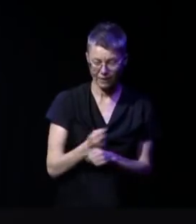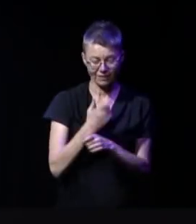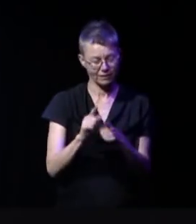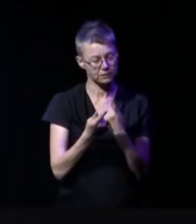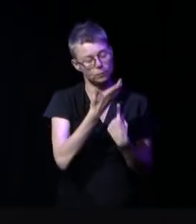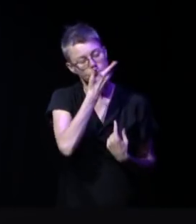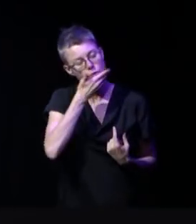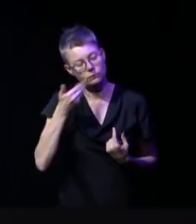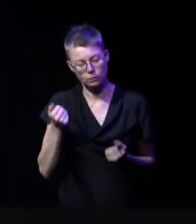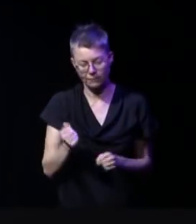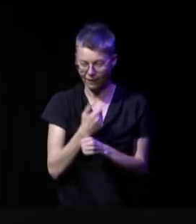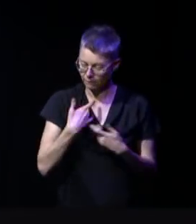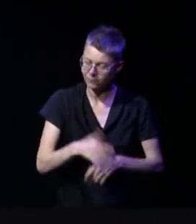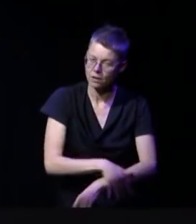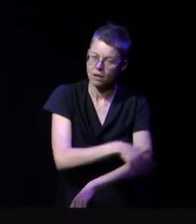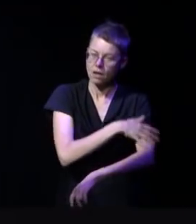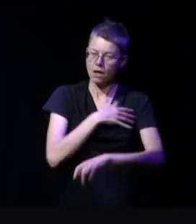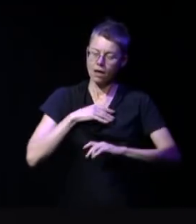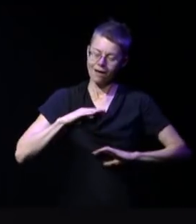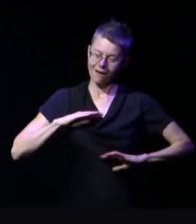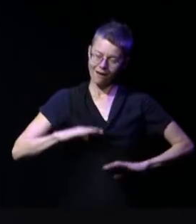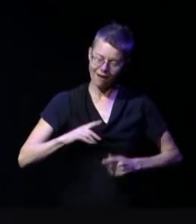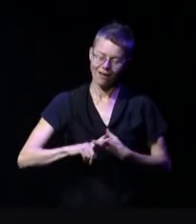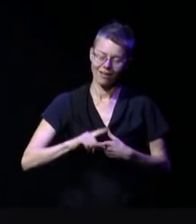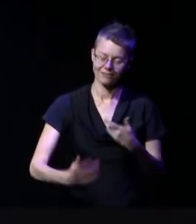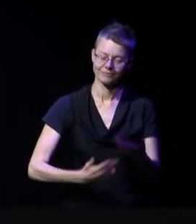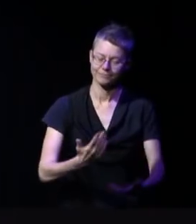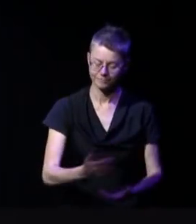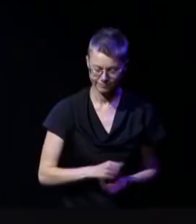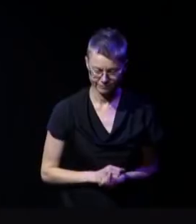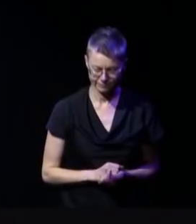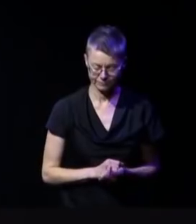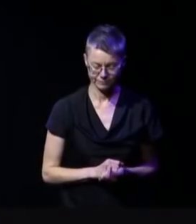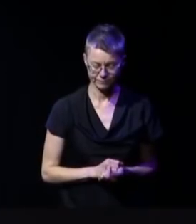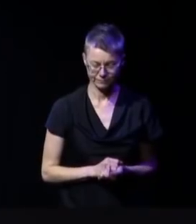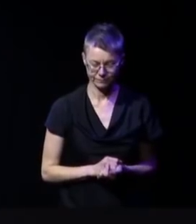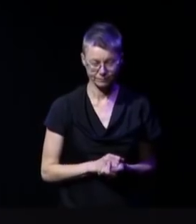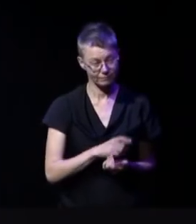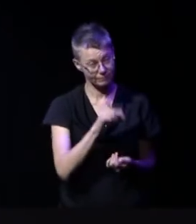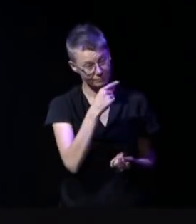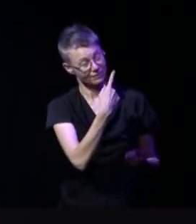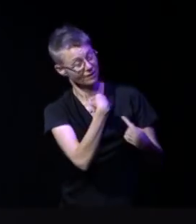that inspire and sustain. We find when we free ourselves from what we have been told is beautiful,